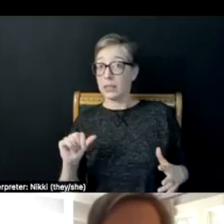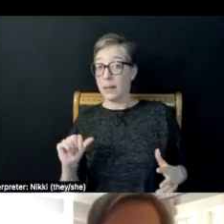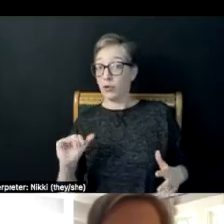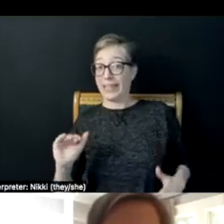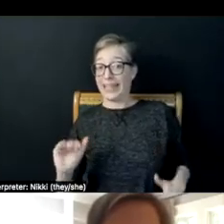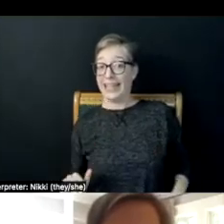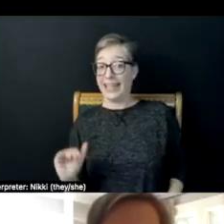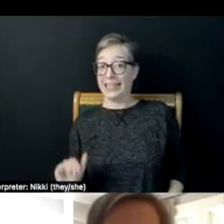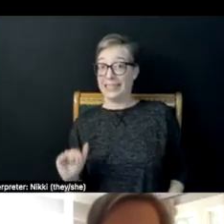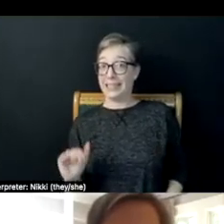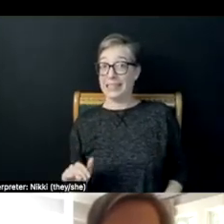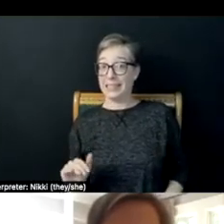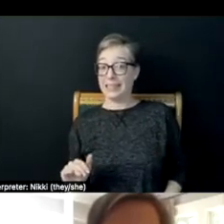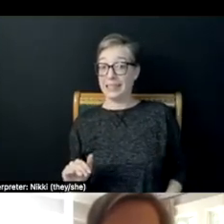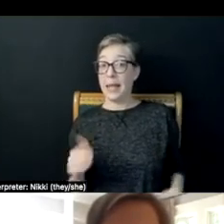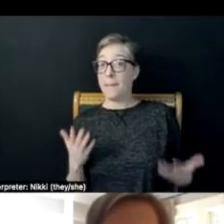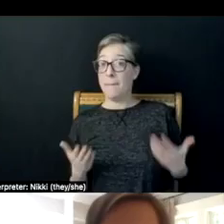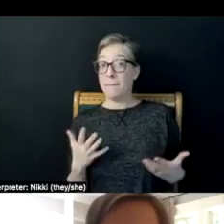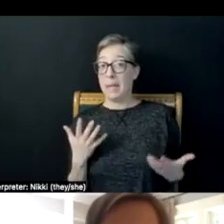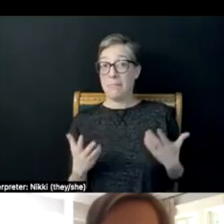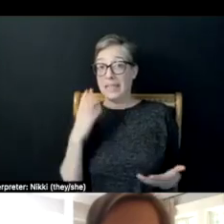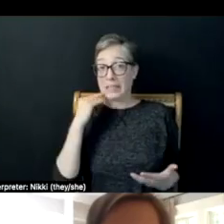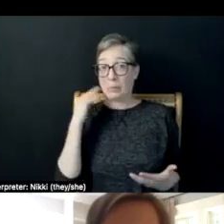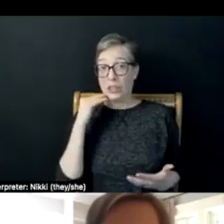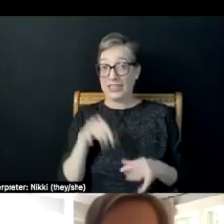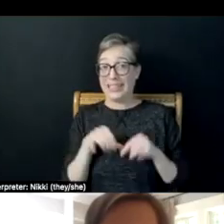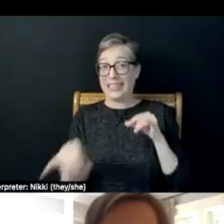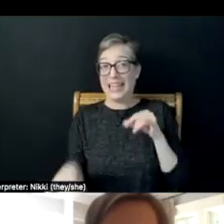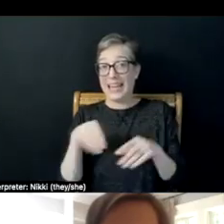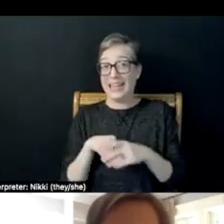had NICU stays ourselves and then circling back around to the NICU,